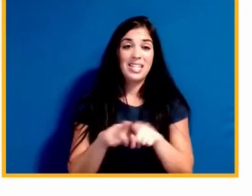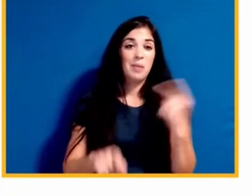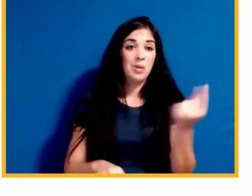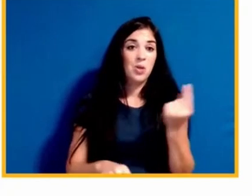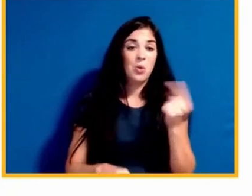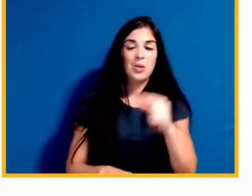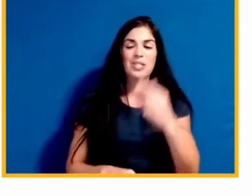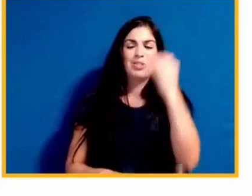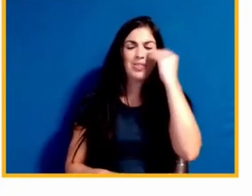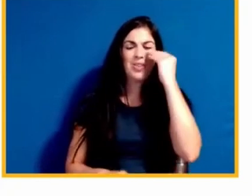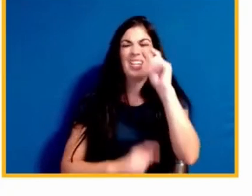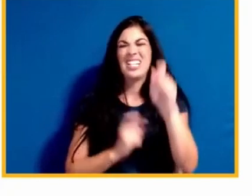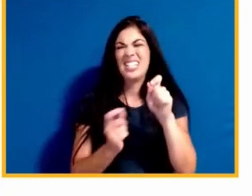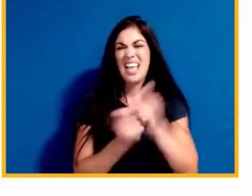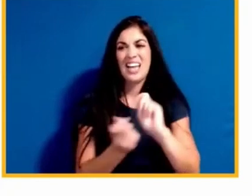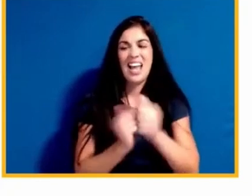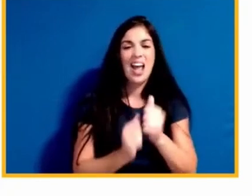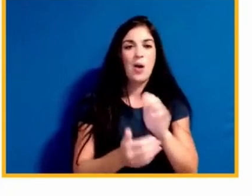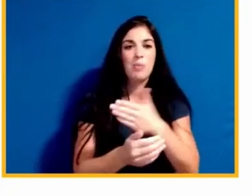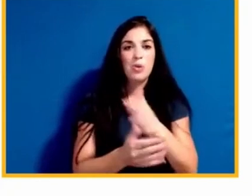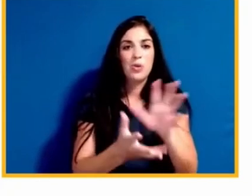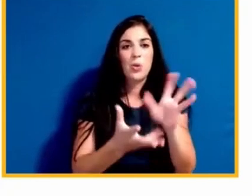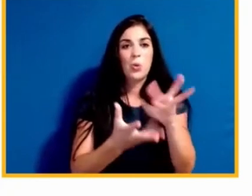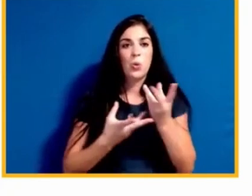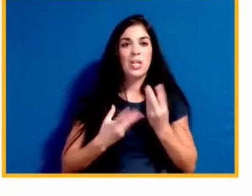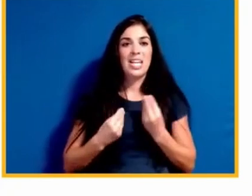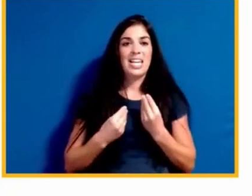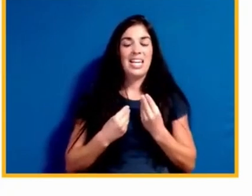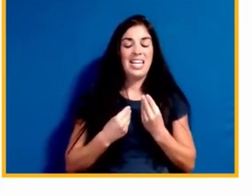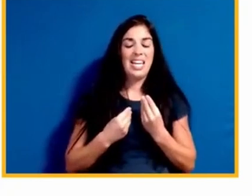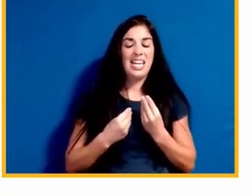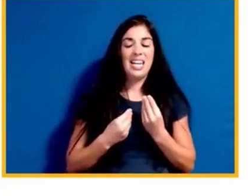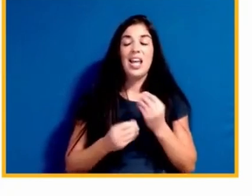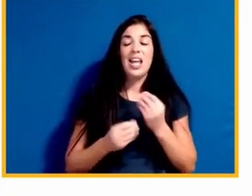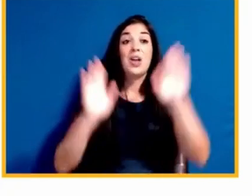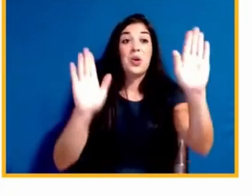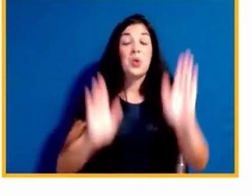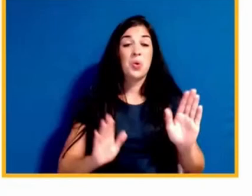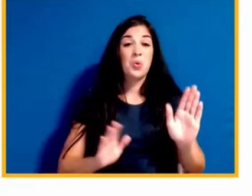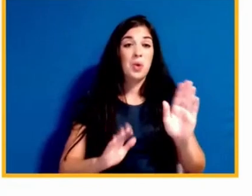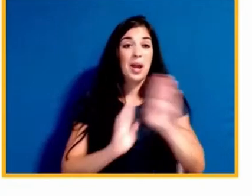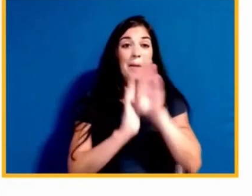how to take music and work with it and again great backdrop to go along with it.